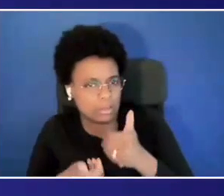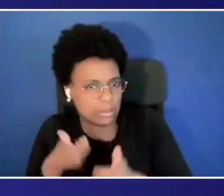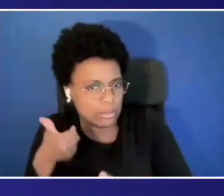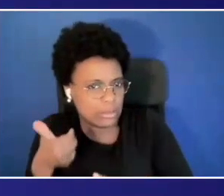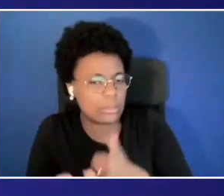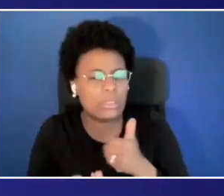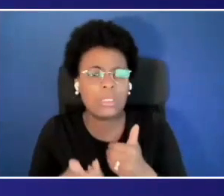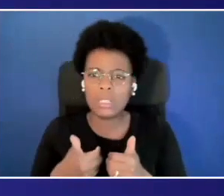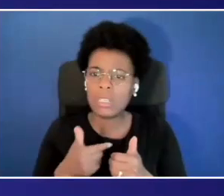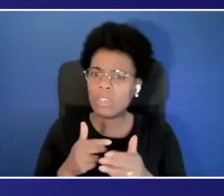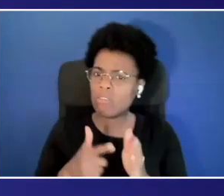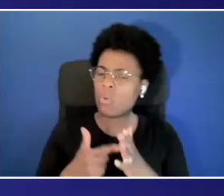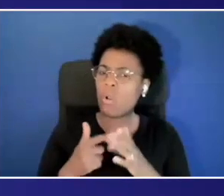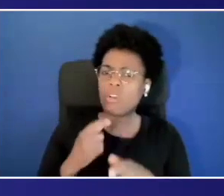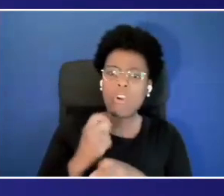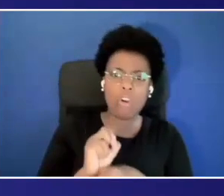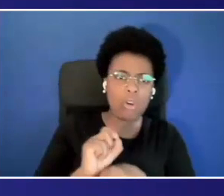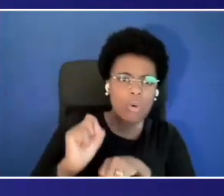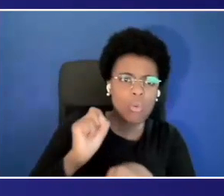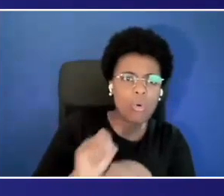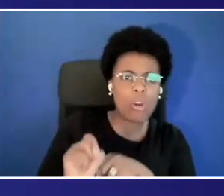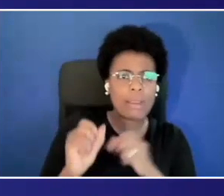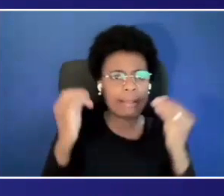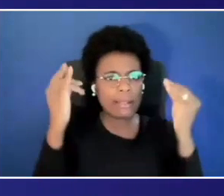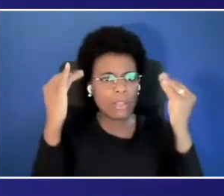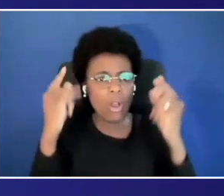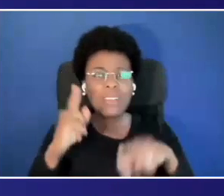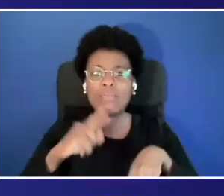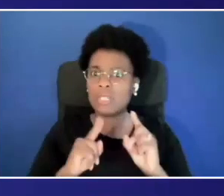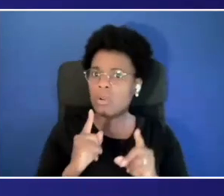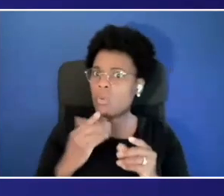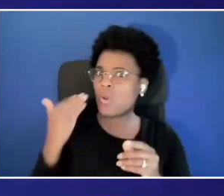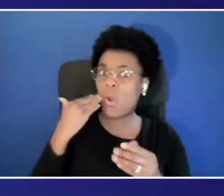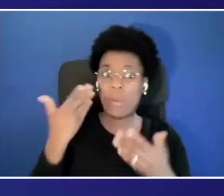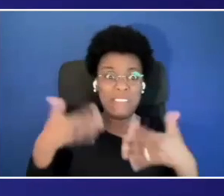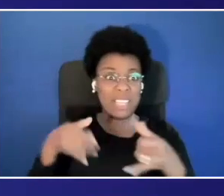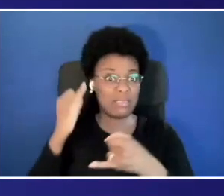But on a happier note, we know how impactful this process will be for students when we reach the end.